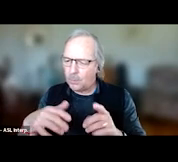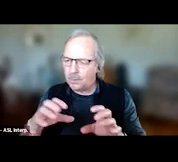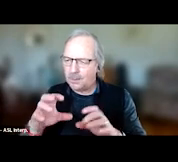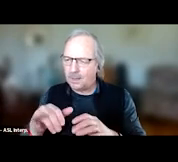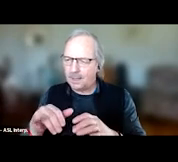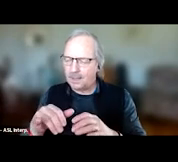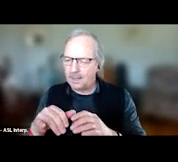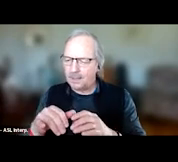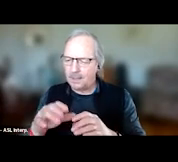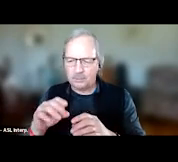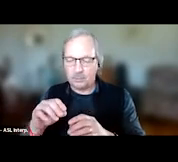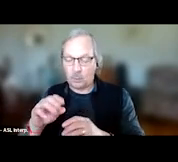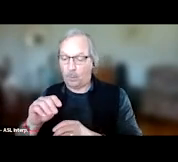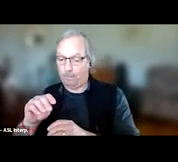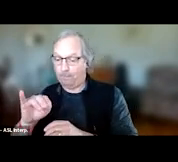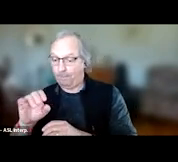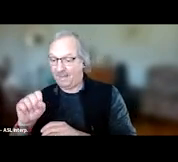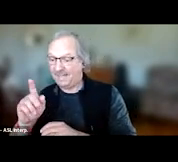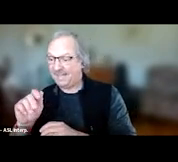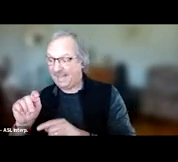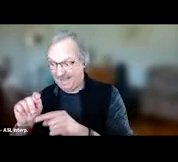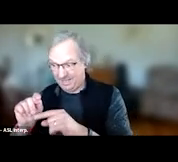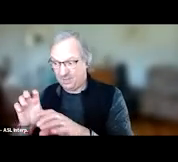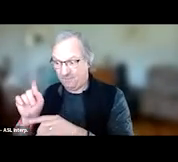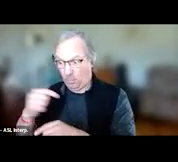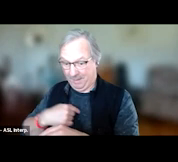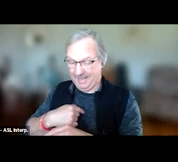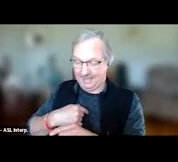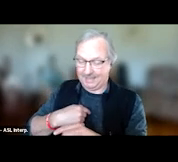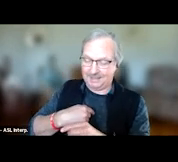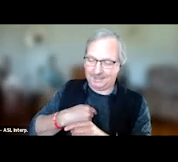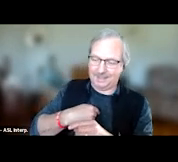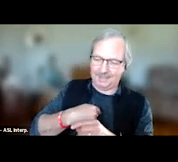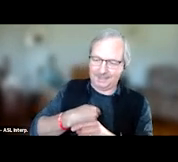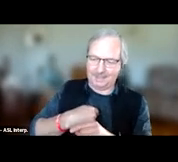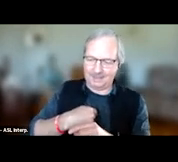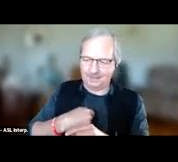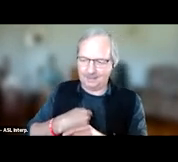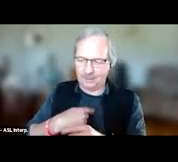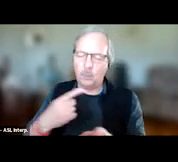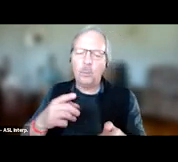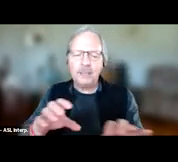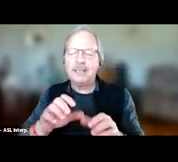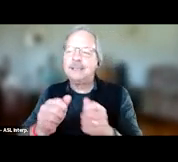miss Kate Baasch did this is in six or seven months, but it was after. We did it together, for sure.